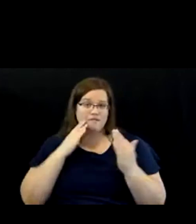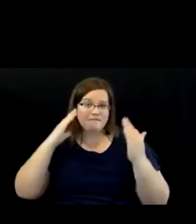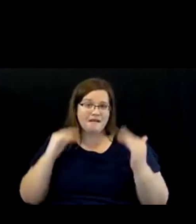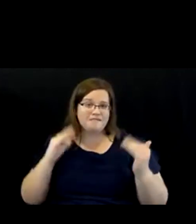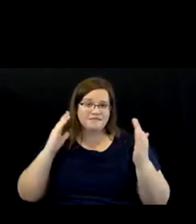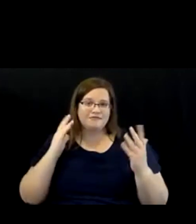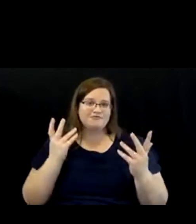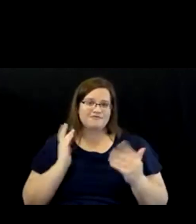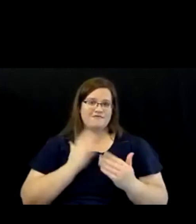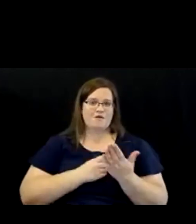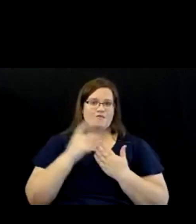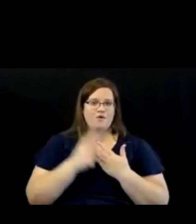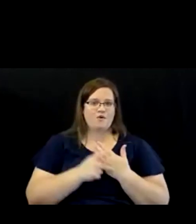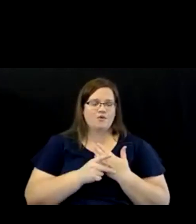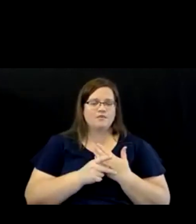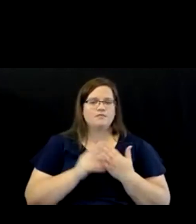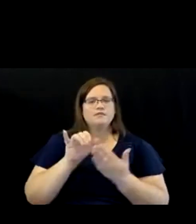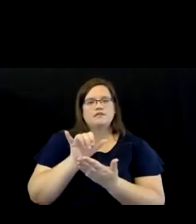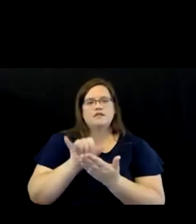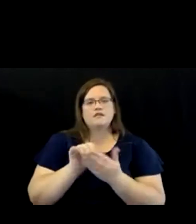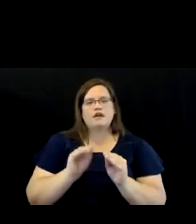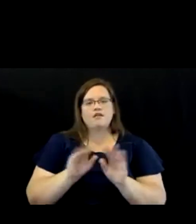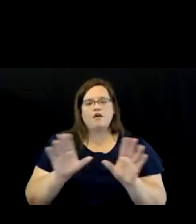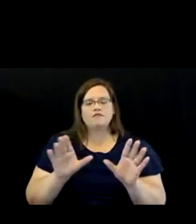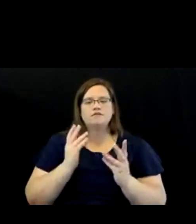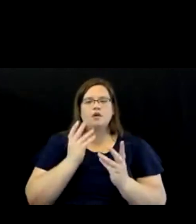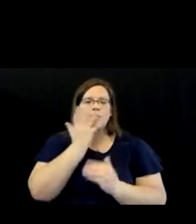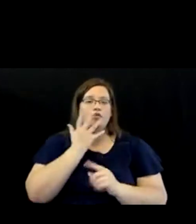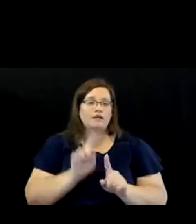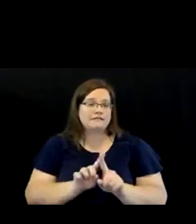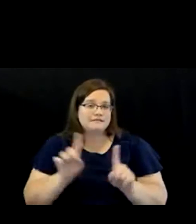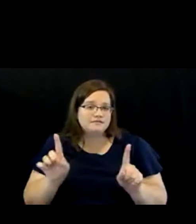they do that. That obviously will look differently in different parts of the